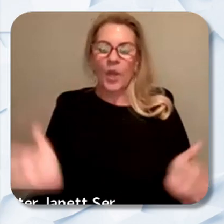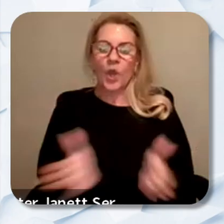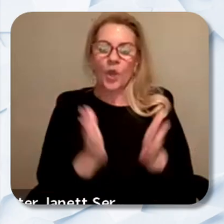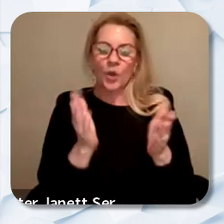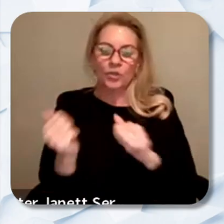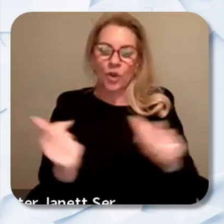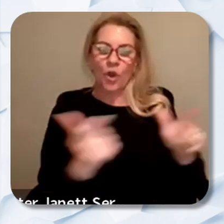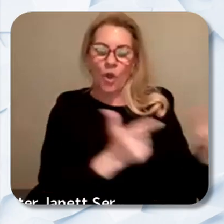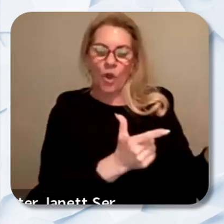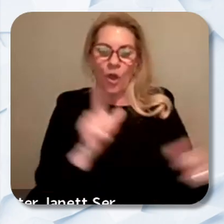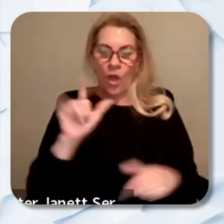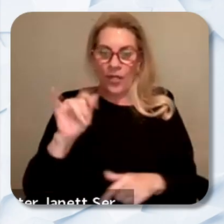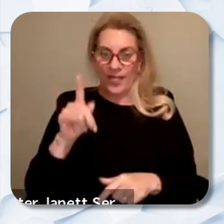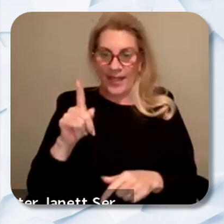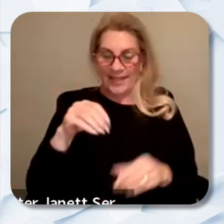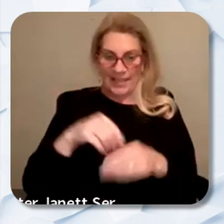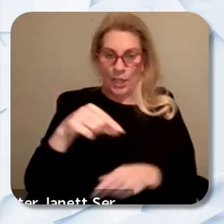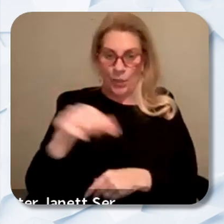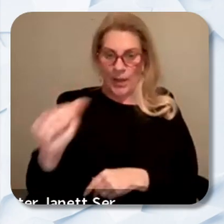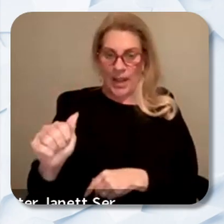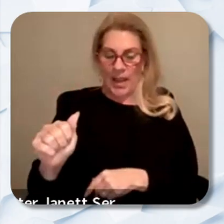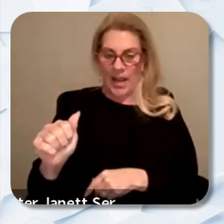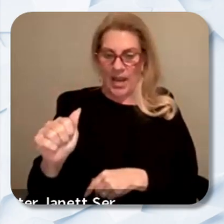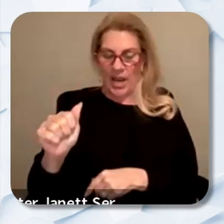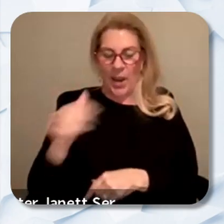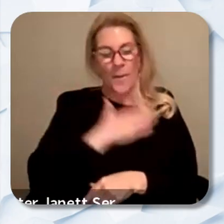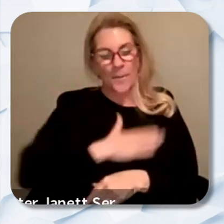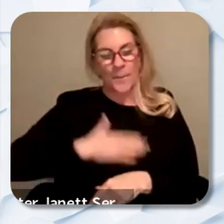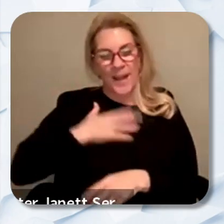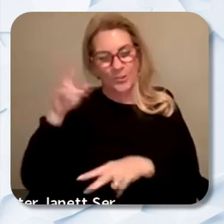I know that the link has been put in the Q and A to really check that out because as we know it's